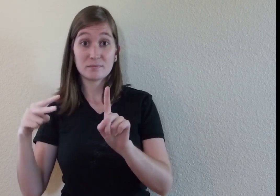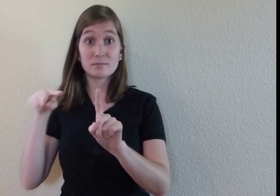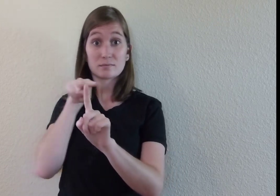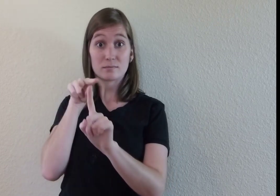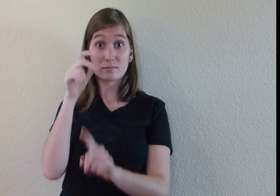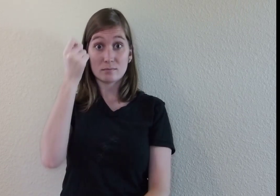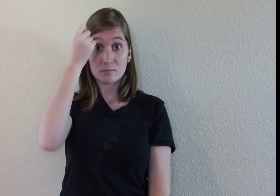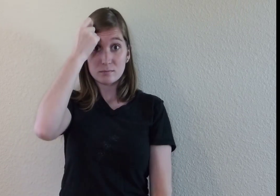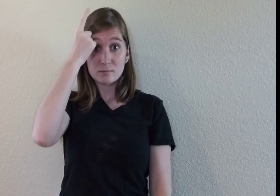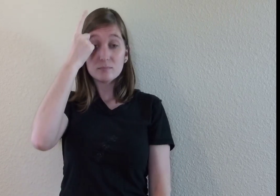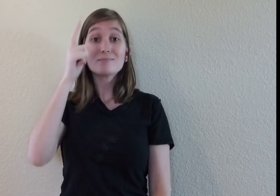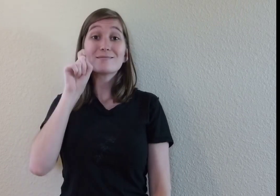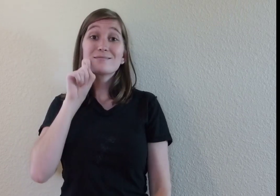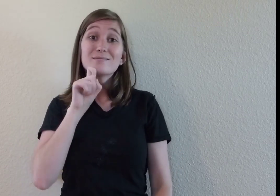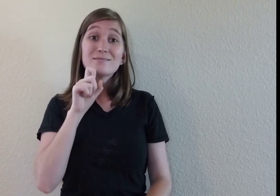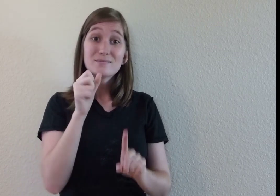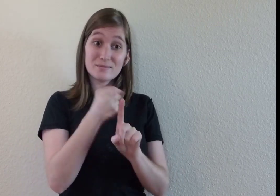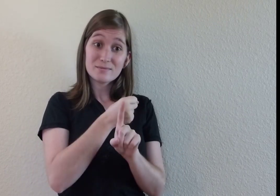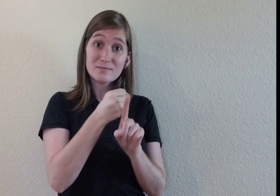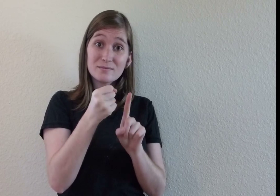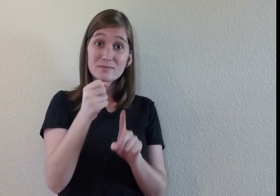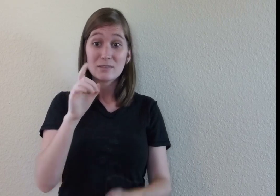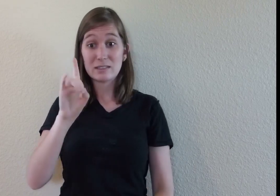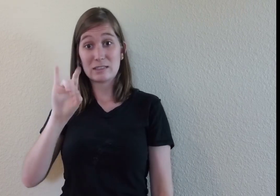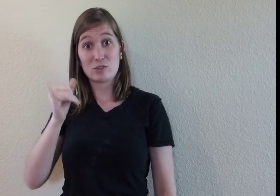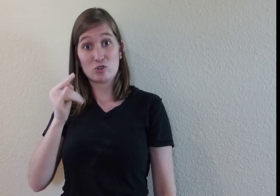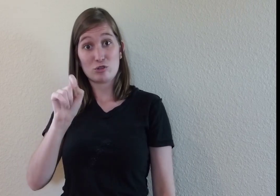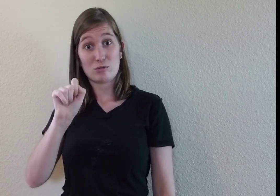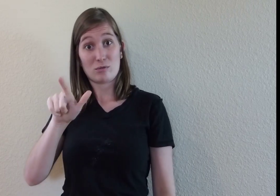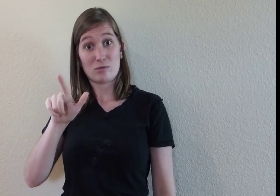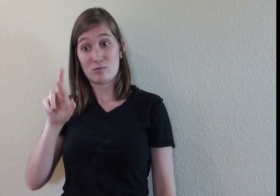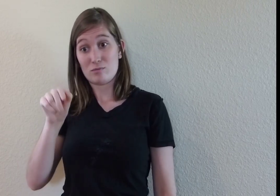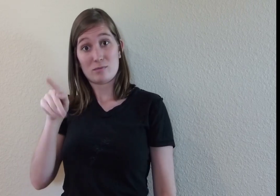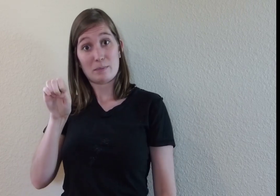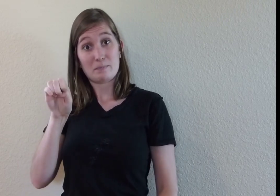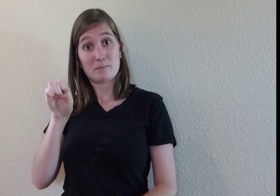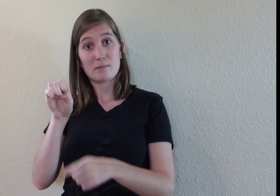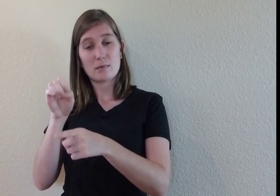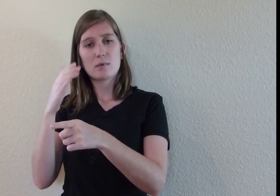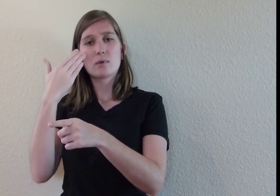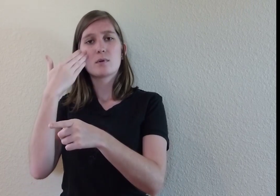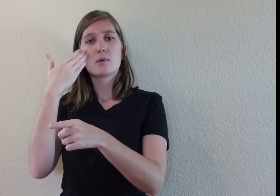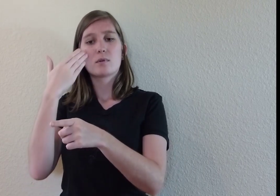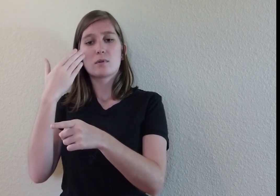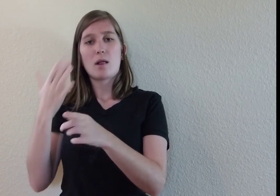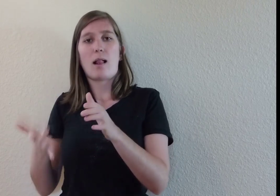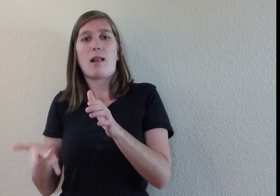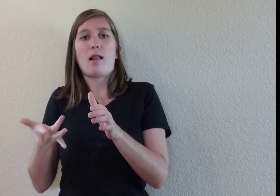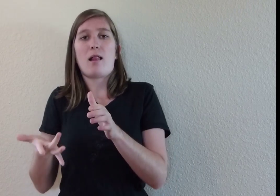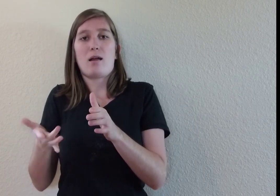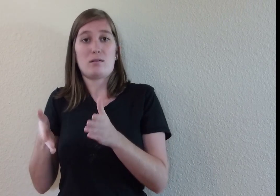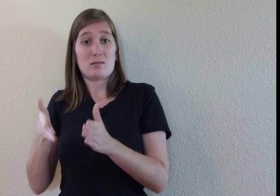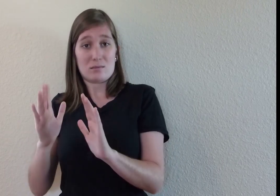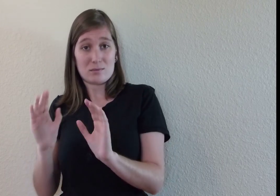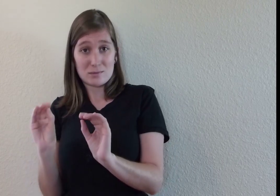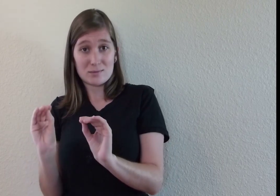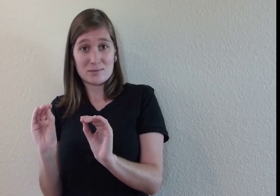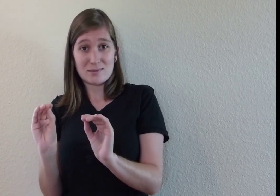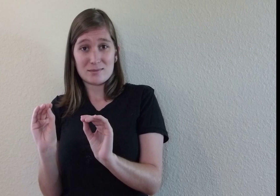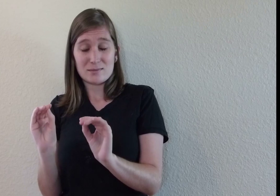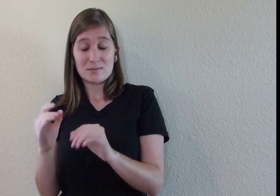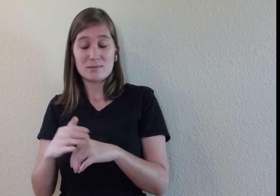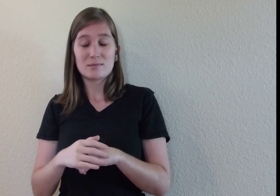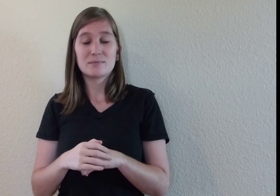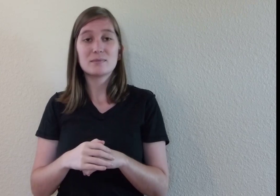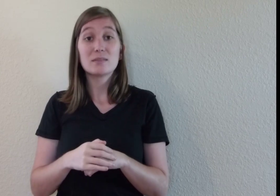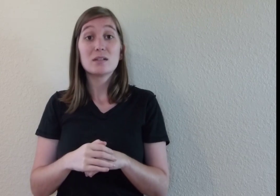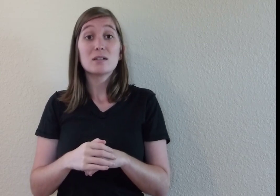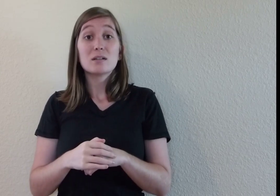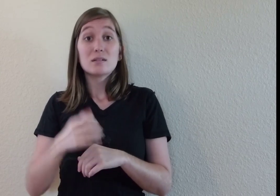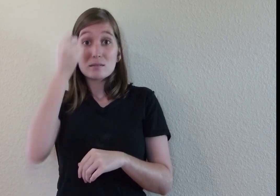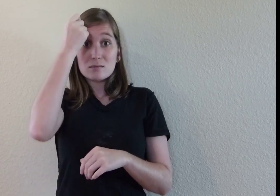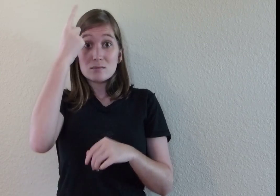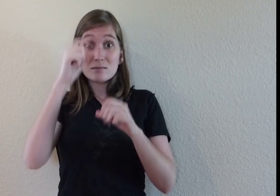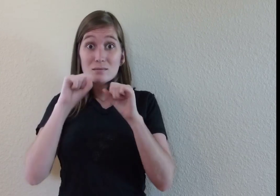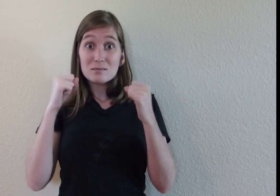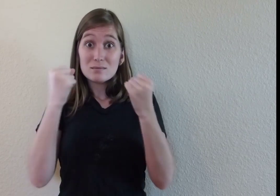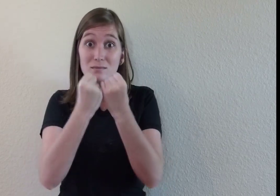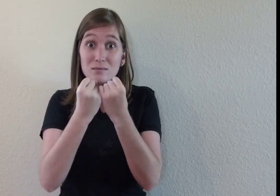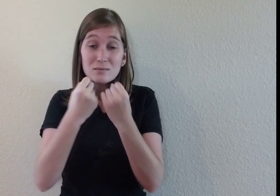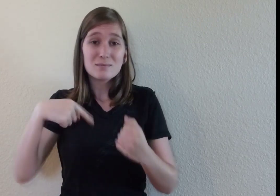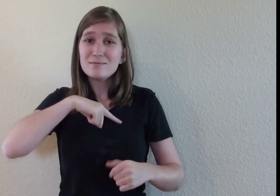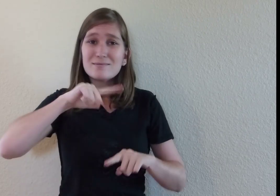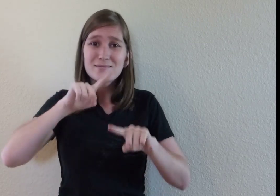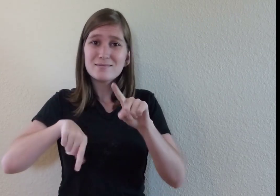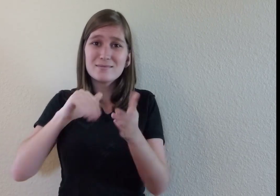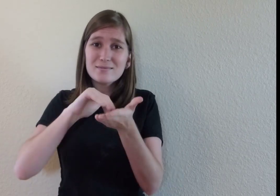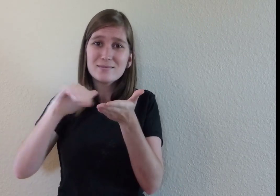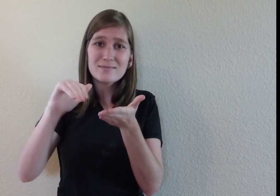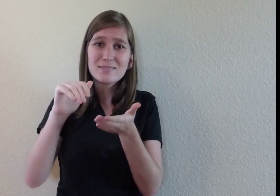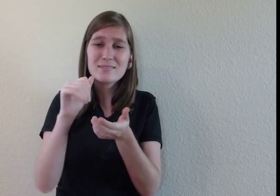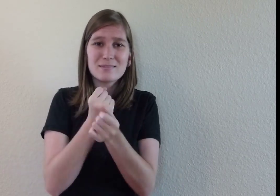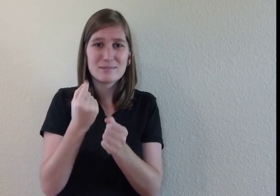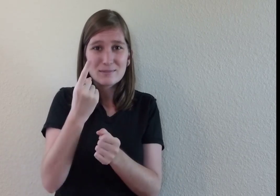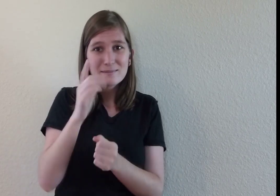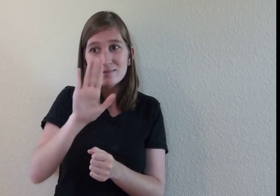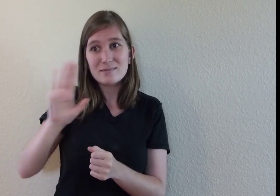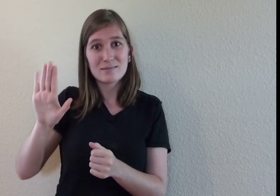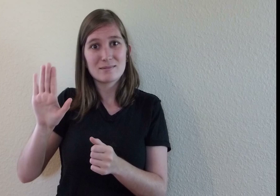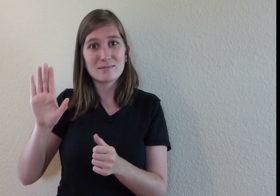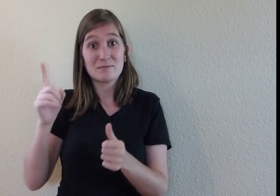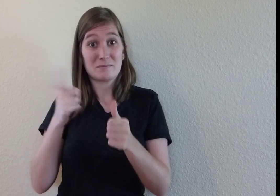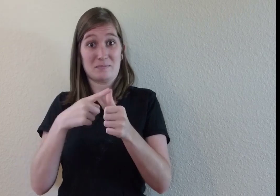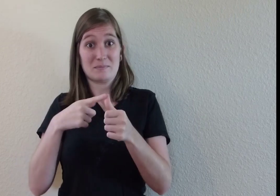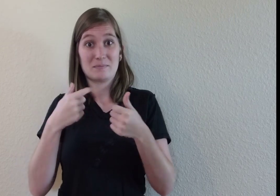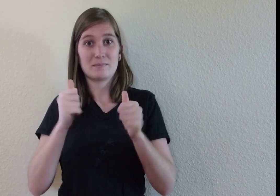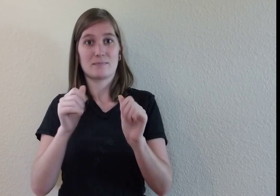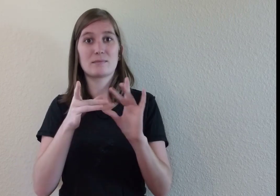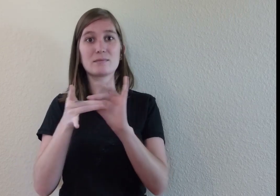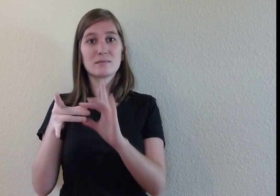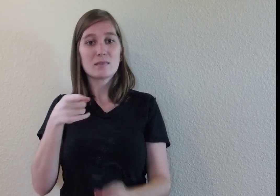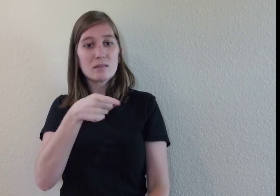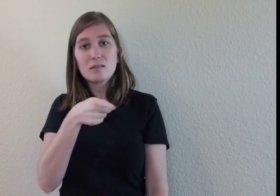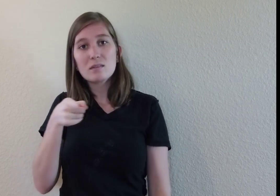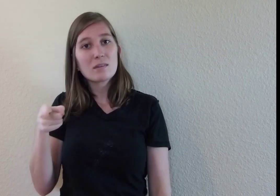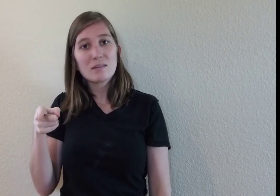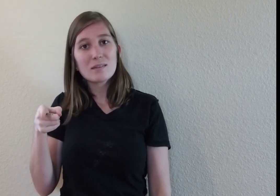On the other hand, as a society, we cannot forgive everyone’s first sexual assault or digital rape.